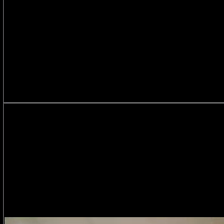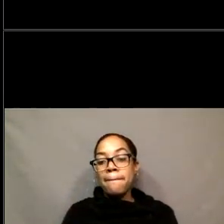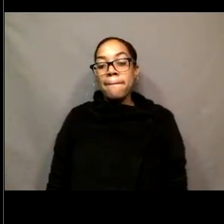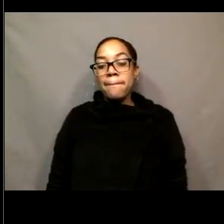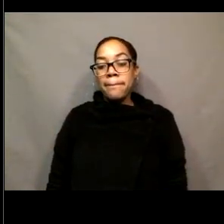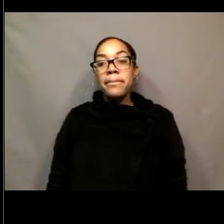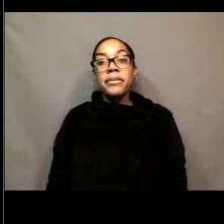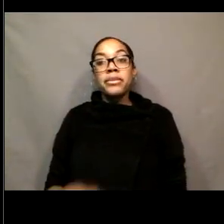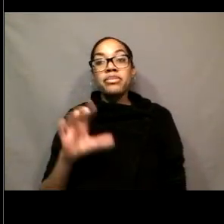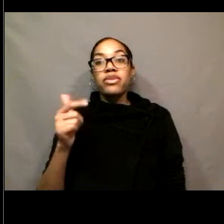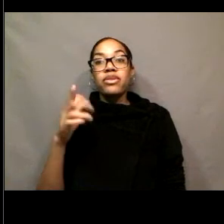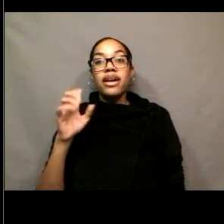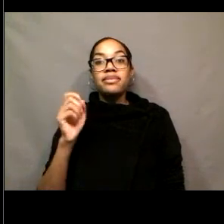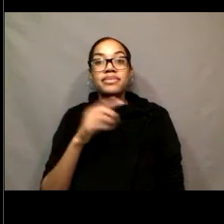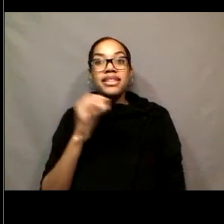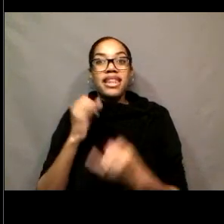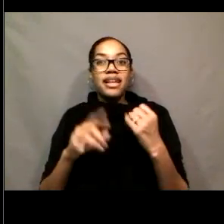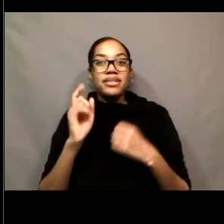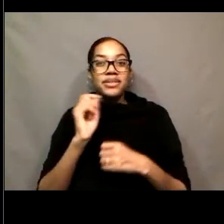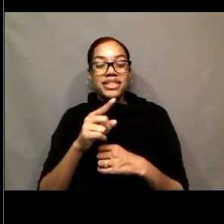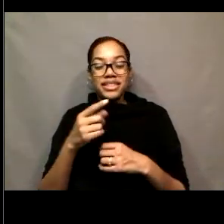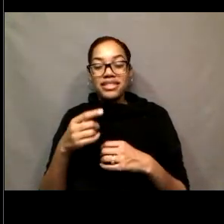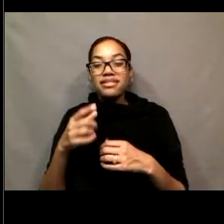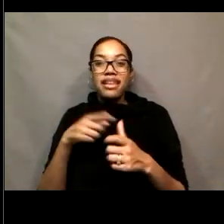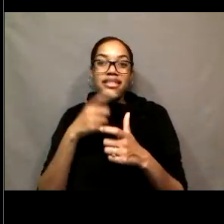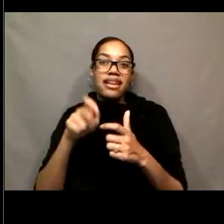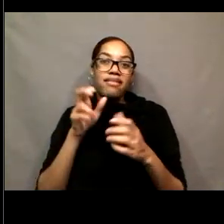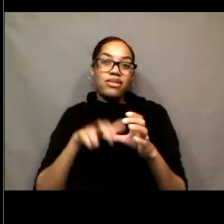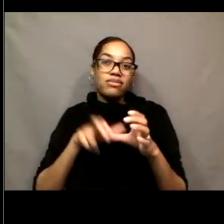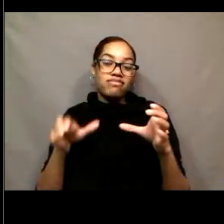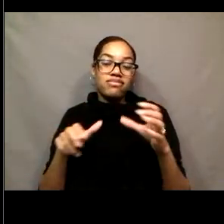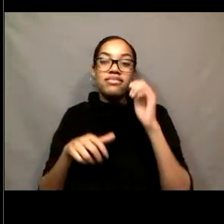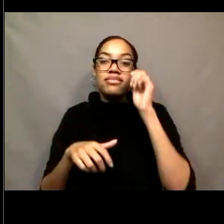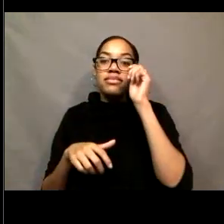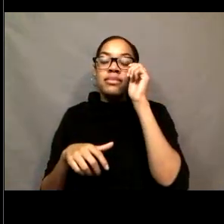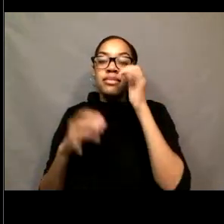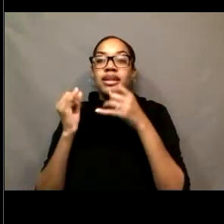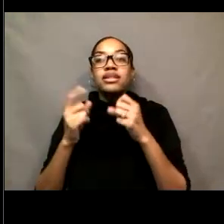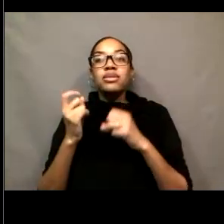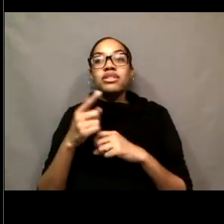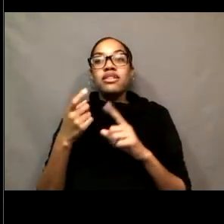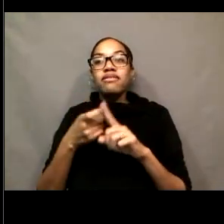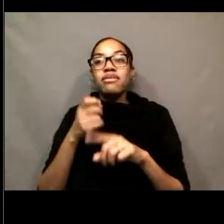[Grace] Okay. I have one question before we have to sign off, and the last question comes from Brendan. And Brendan is wondering